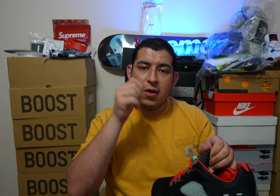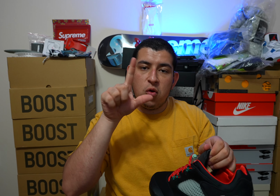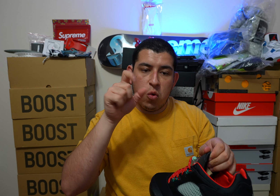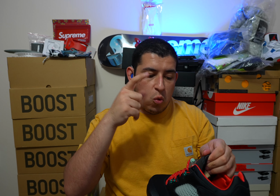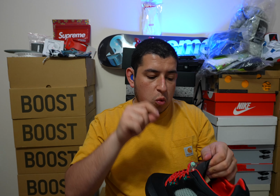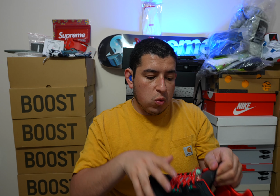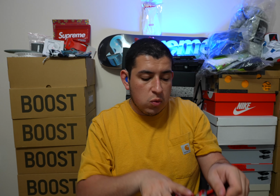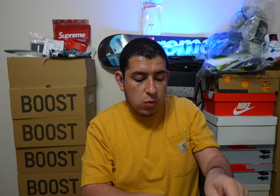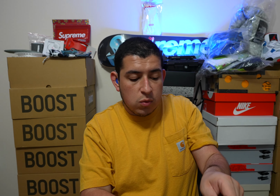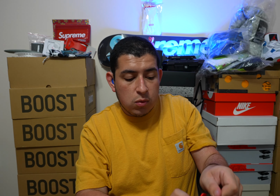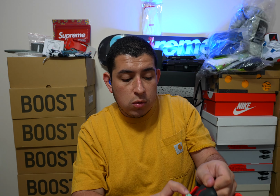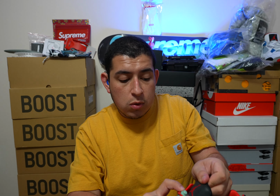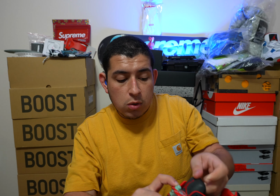The Jordan logo is in red, right there.